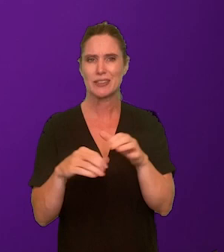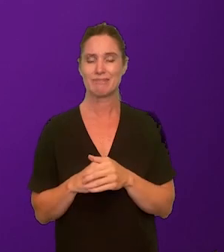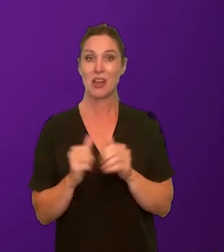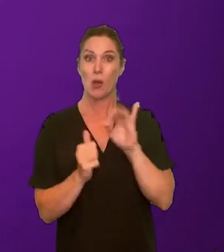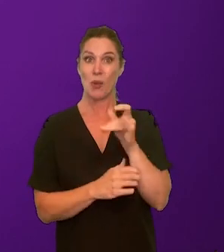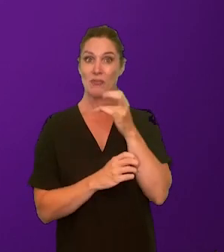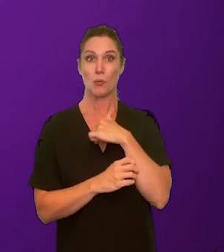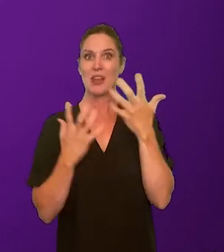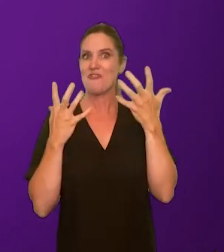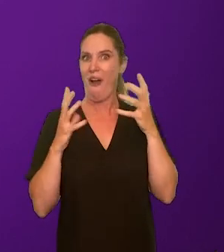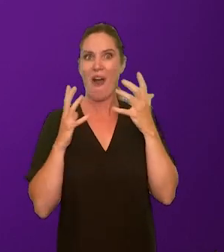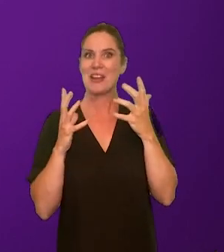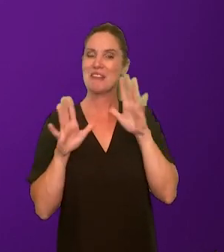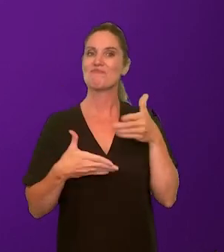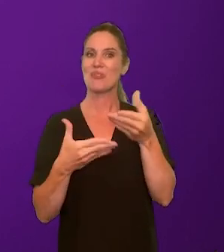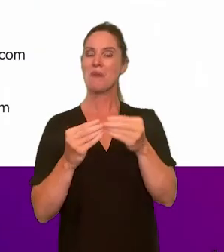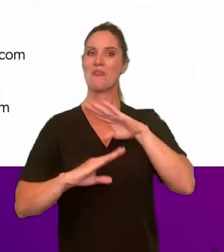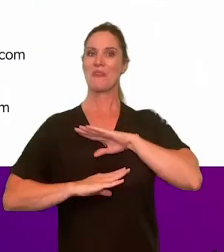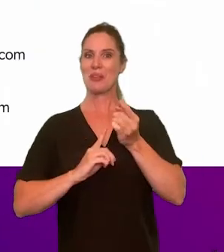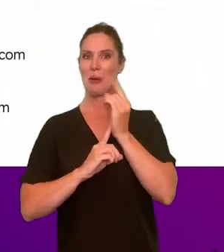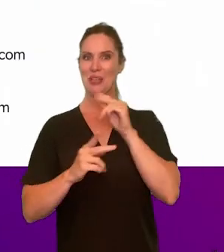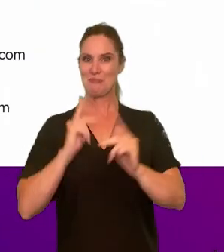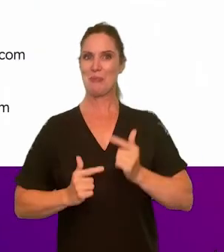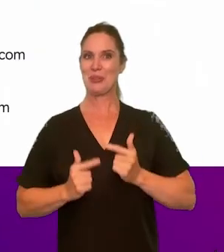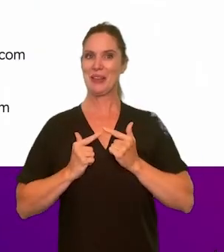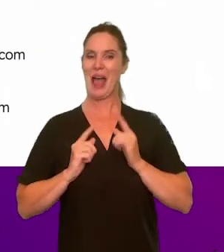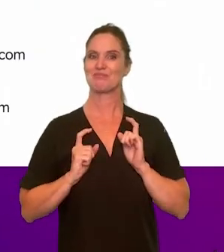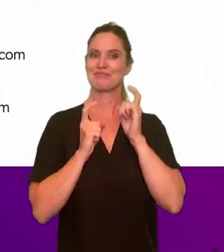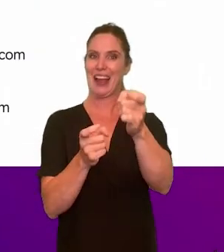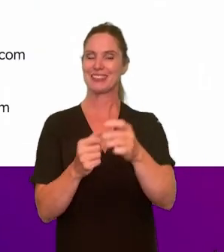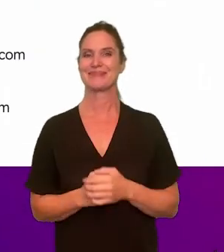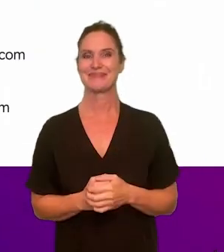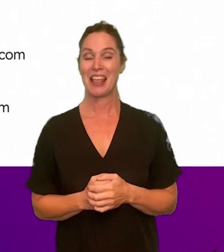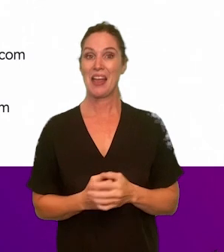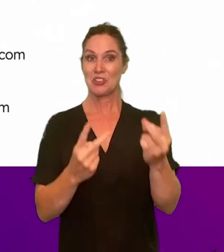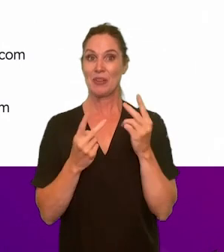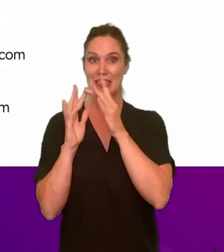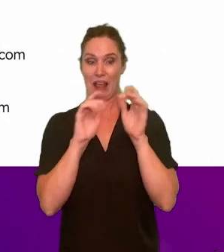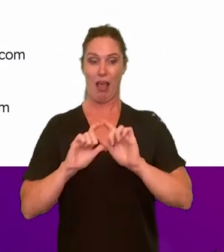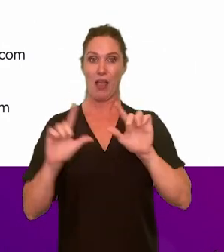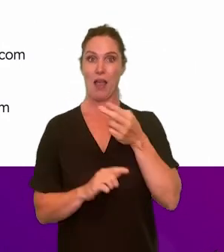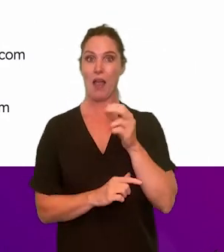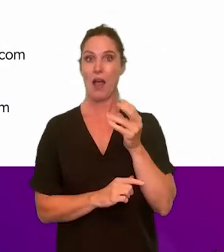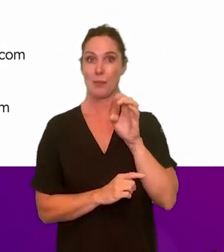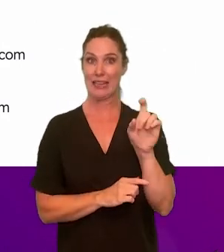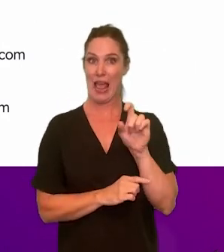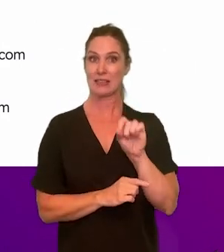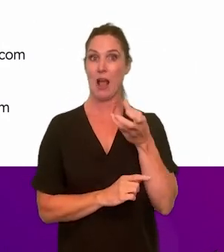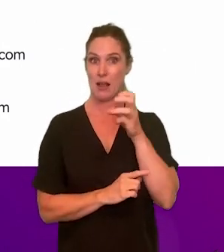of people's lives back into their own hands. So visit us online at HominidX.com to purchase Fiber or to schedule a demo.